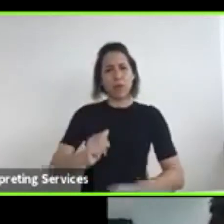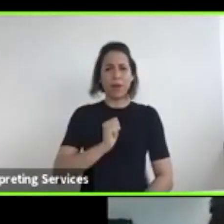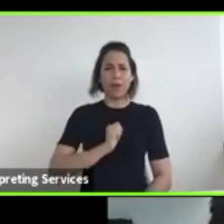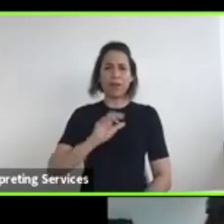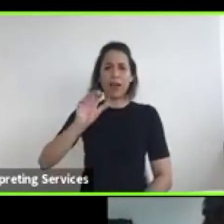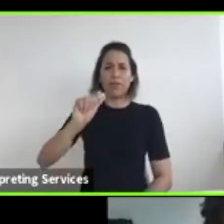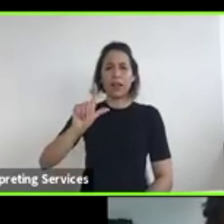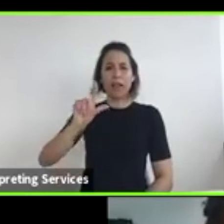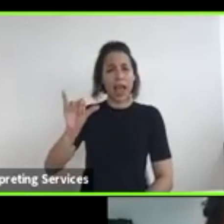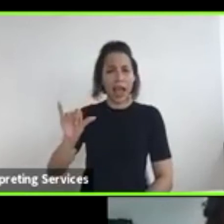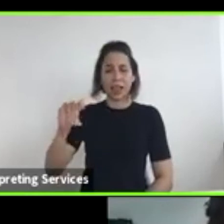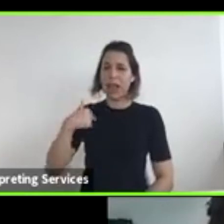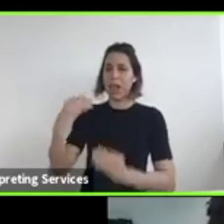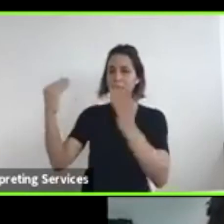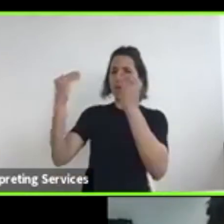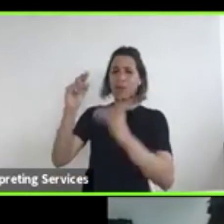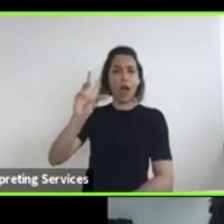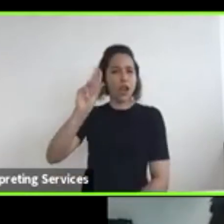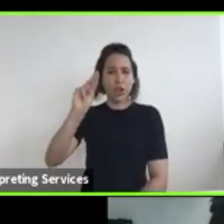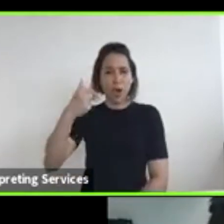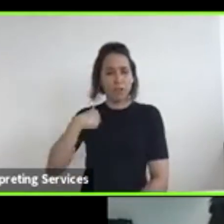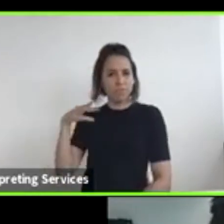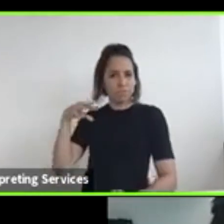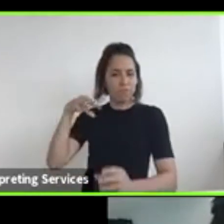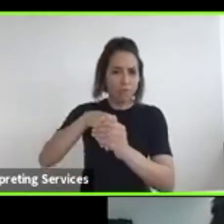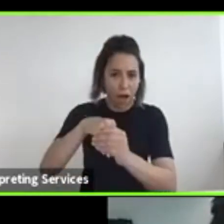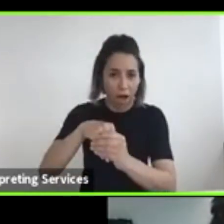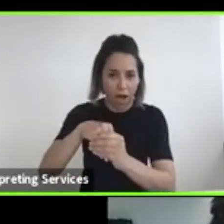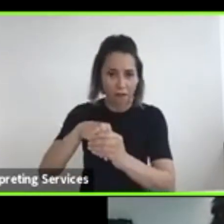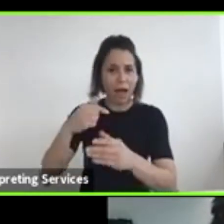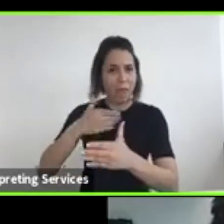NOT WHAT I'M DOING, I'M AN ACCOMPLICE AND JUST SEEING THIS PRACTICE AS